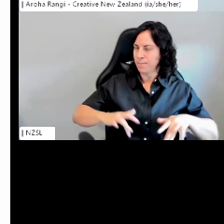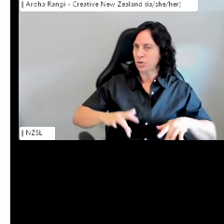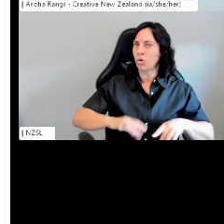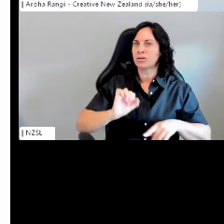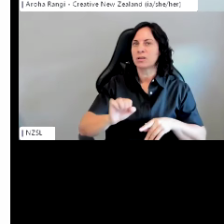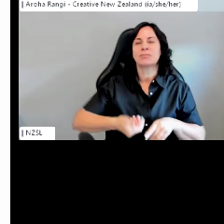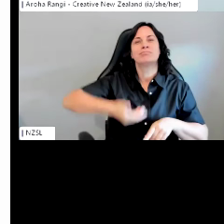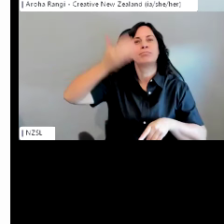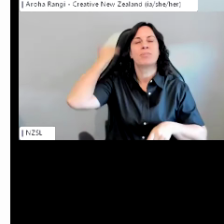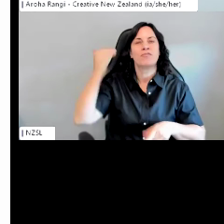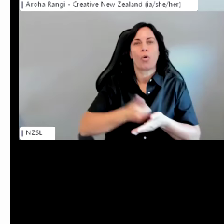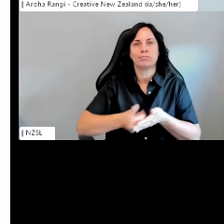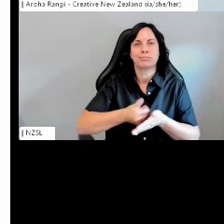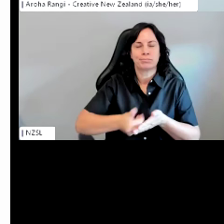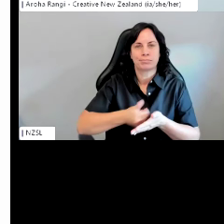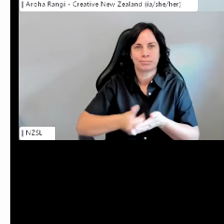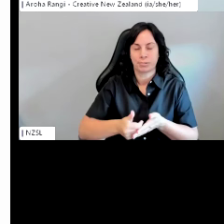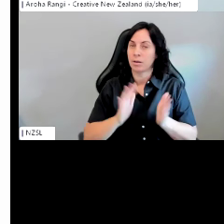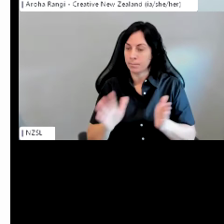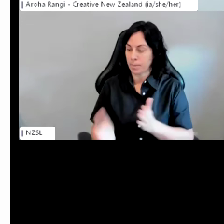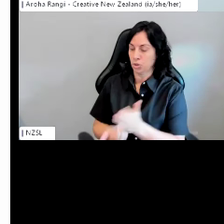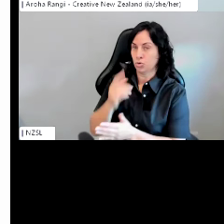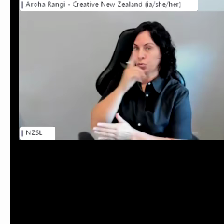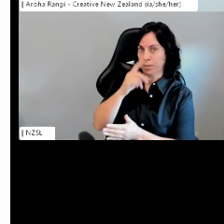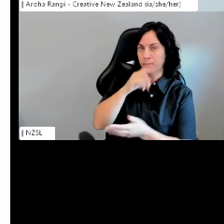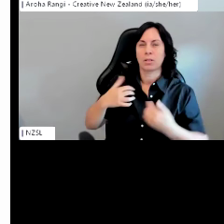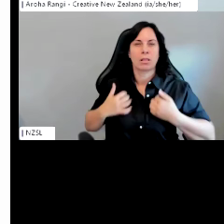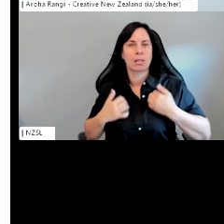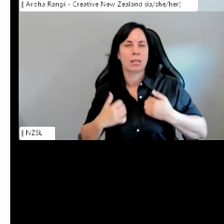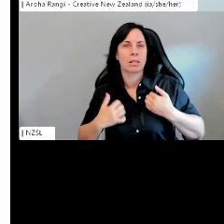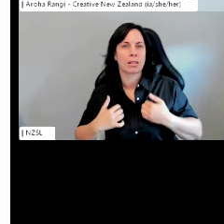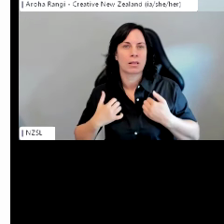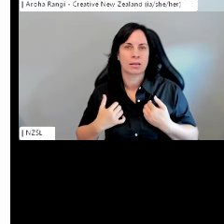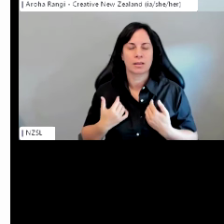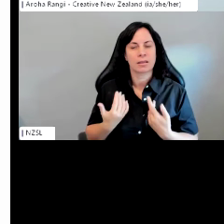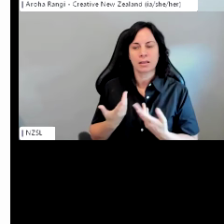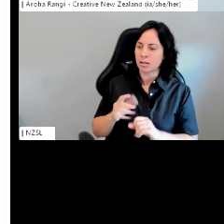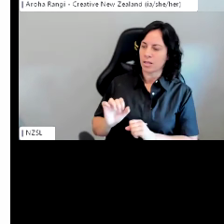There's a whole lot of new people in the market who are making their own, you know, new habits.